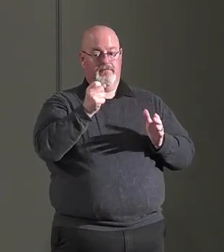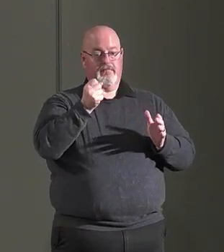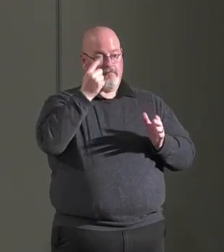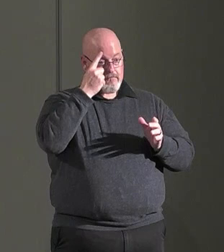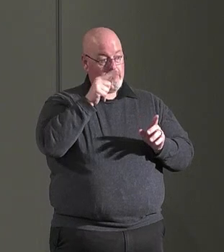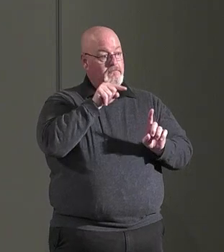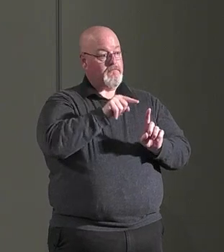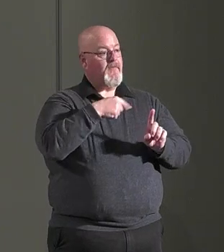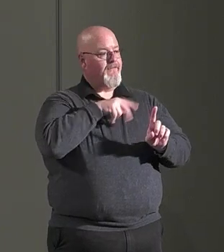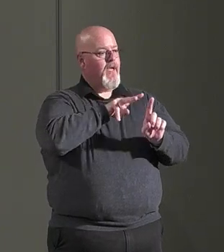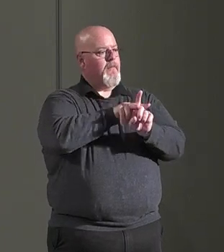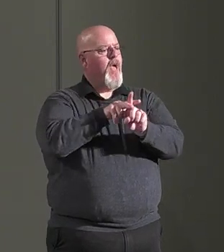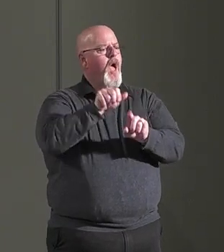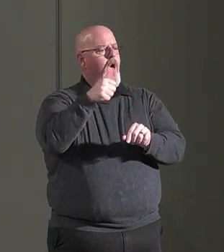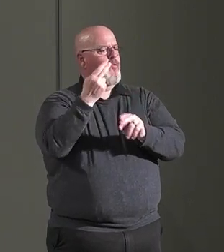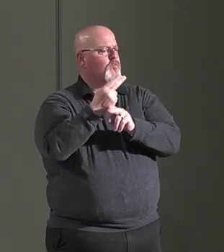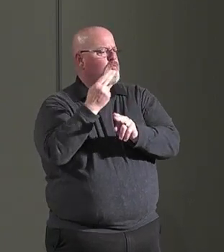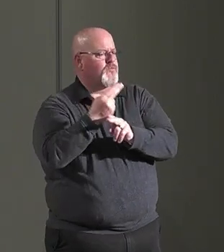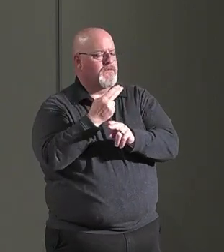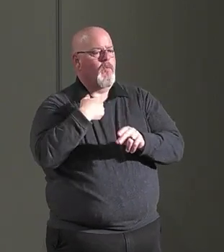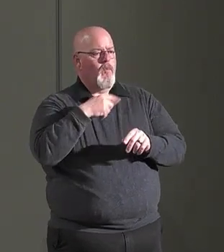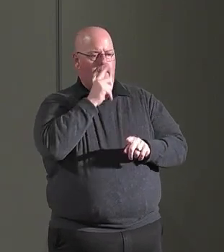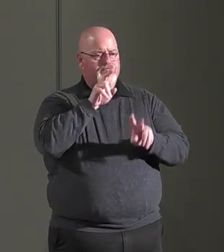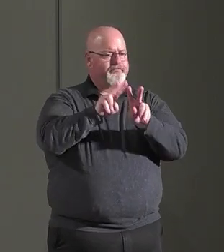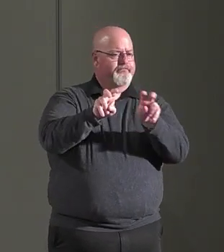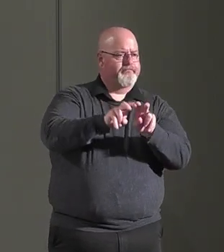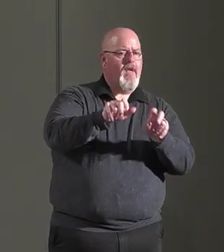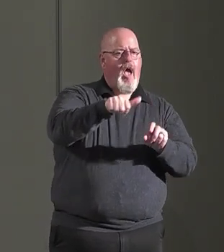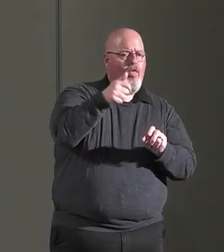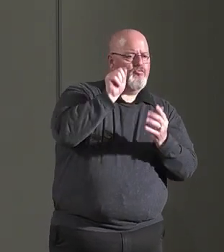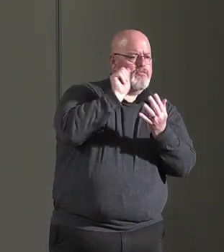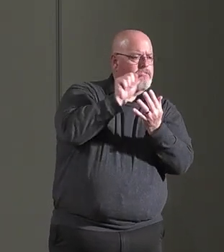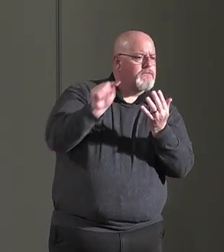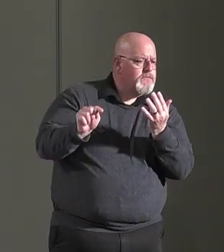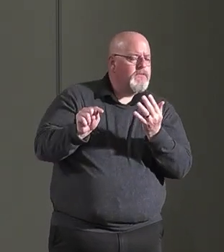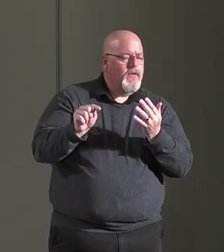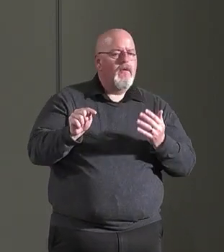has applications and other use cases and we are looking into several others, but so far,